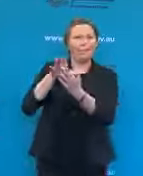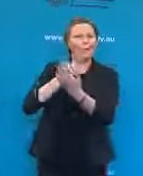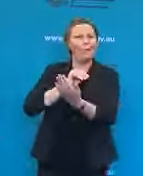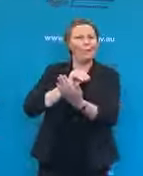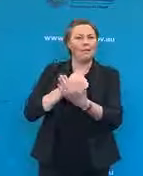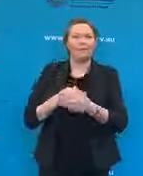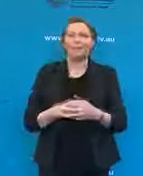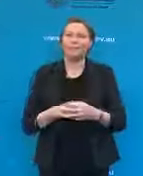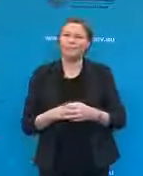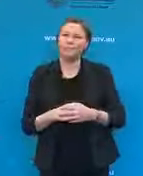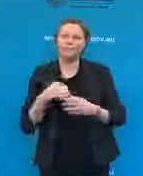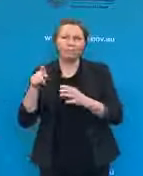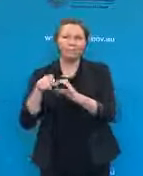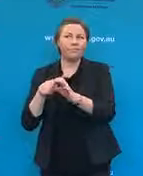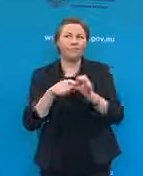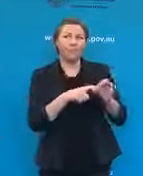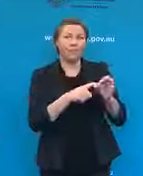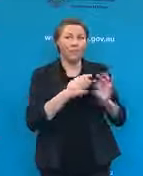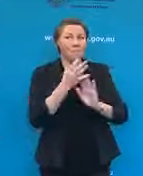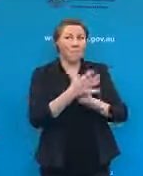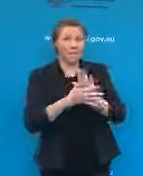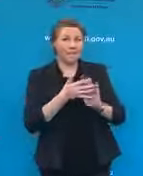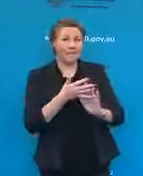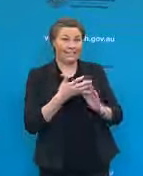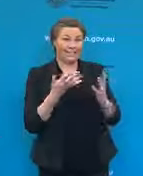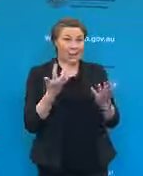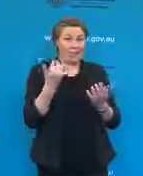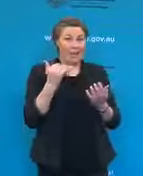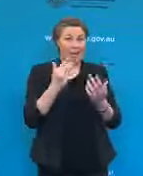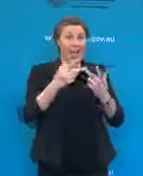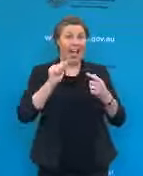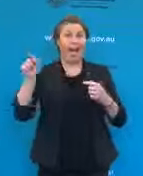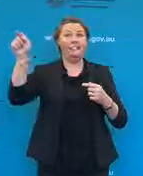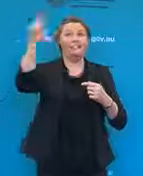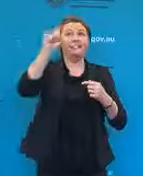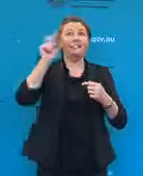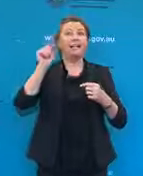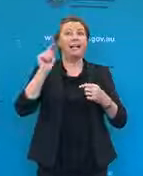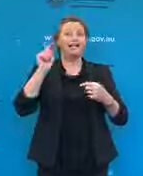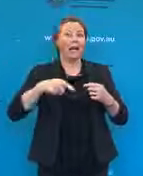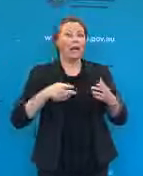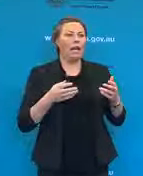slow down their easing of restrictions, whether its borders or those other measures of opening the pubs and clubs? Or should they be holding